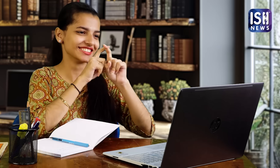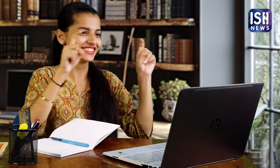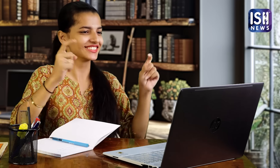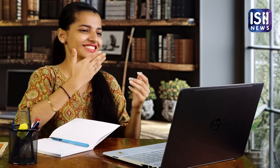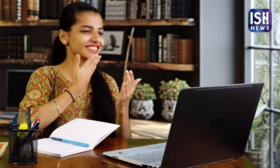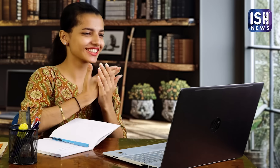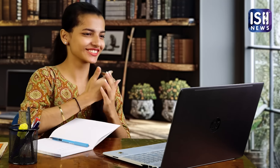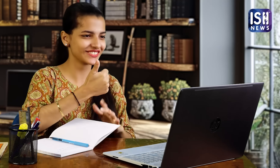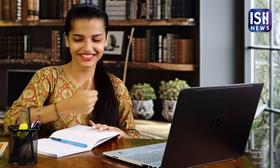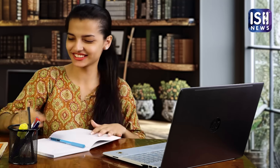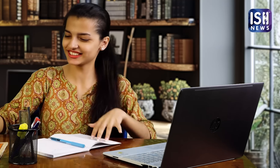It is clear now! Thank you.